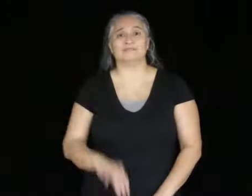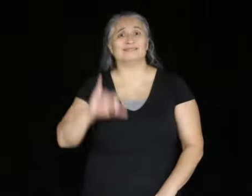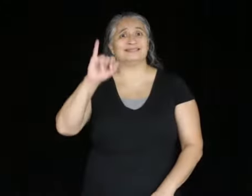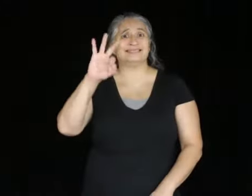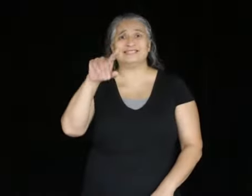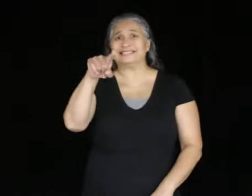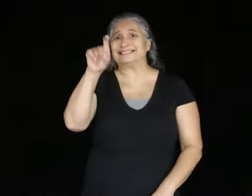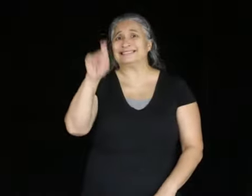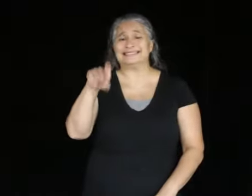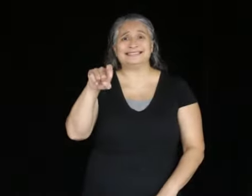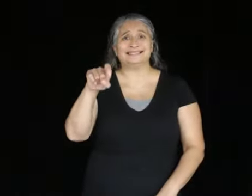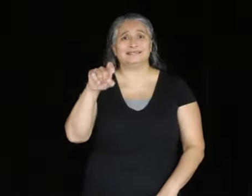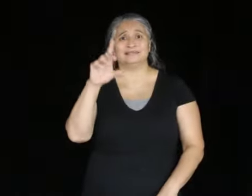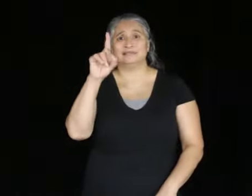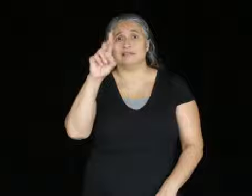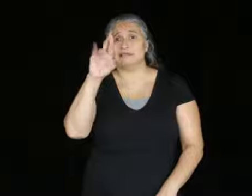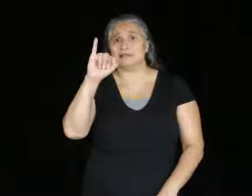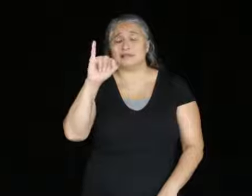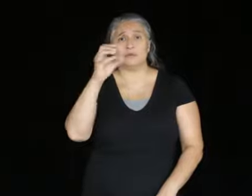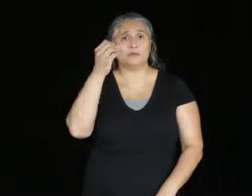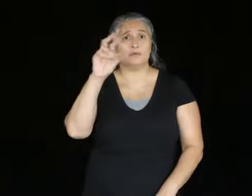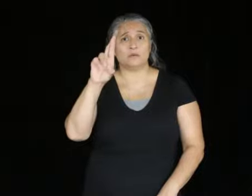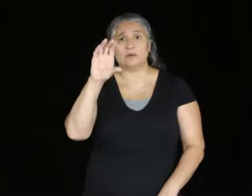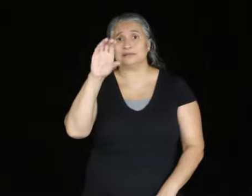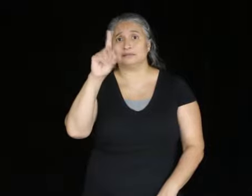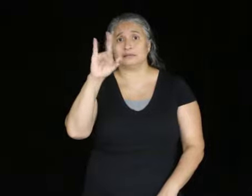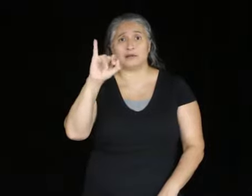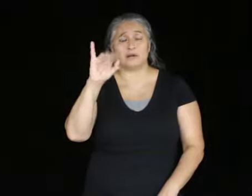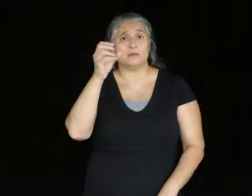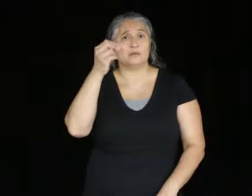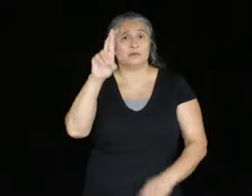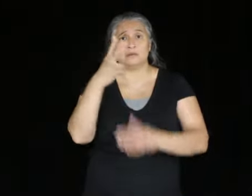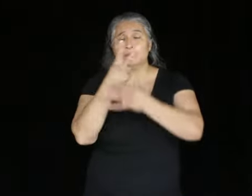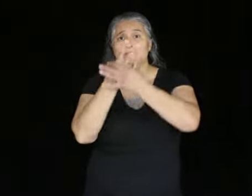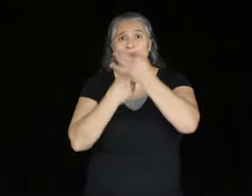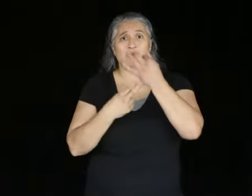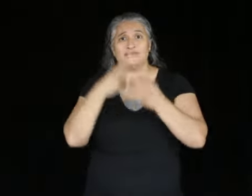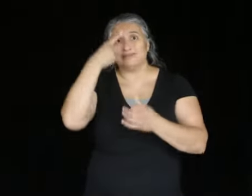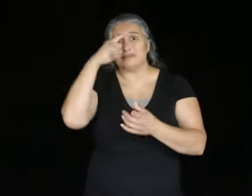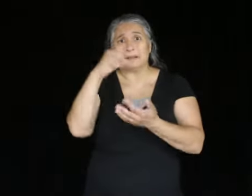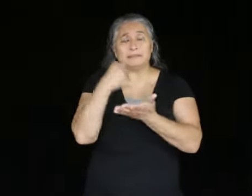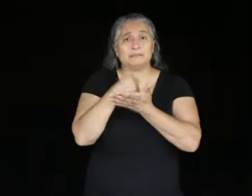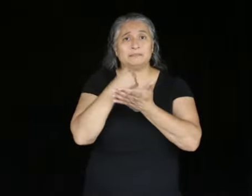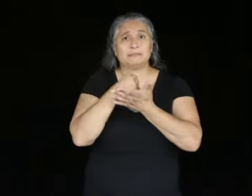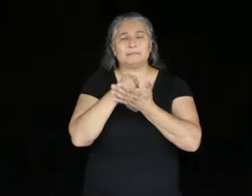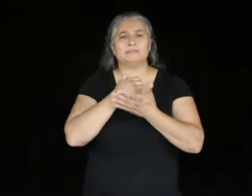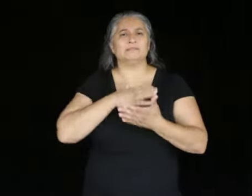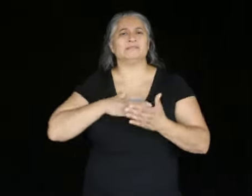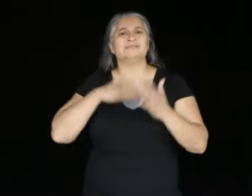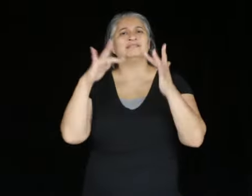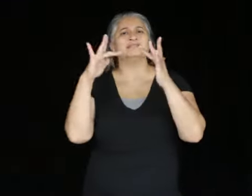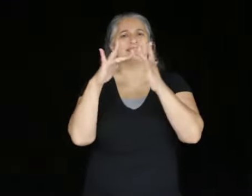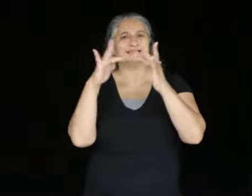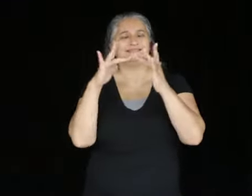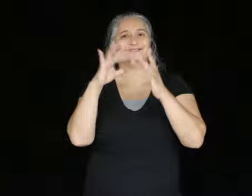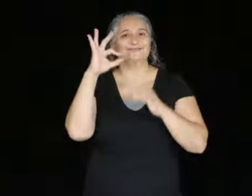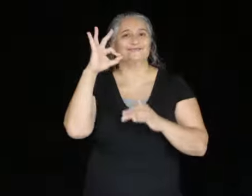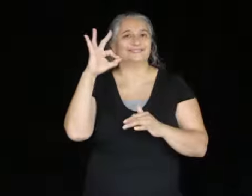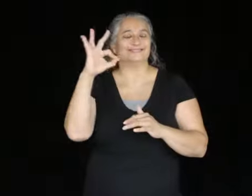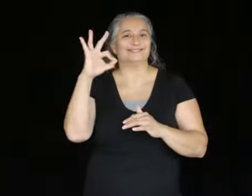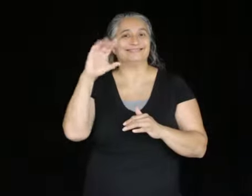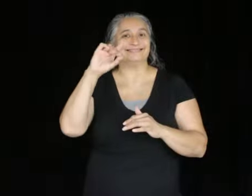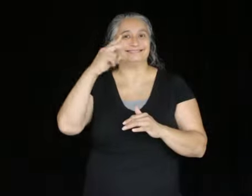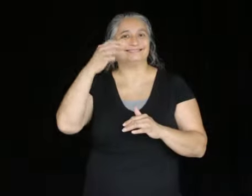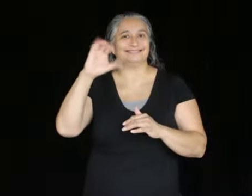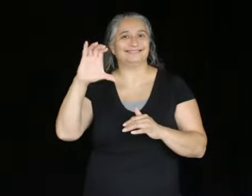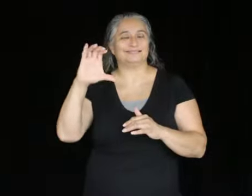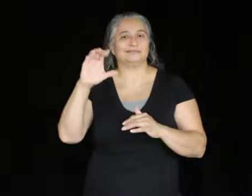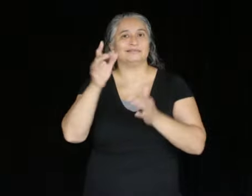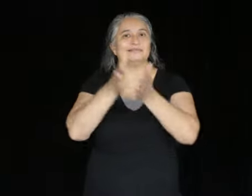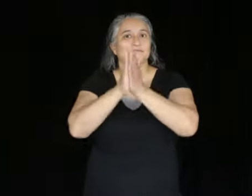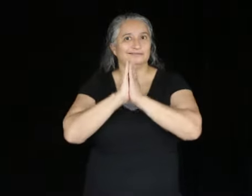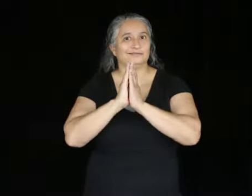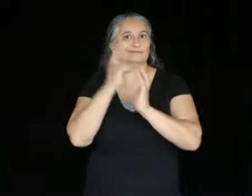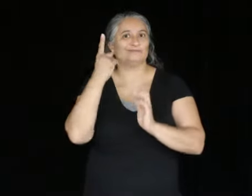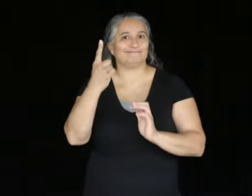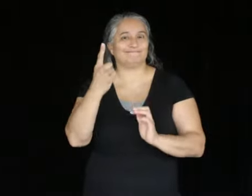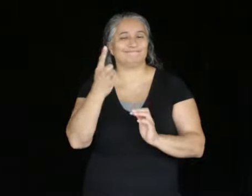If you need DRI or CDI or both, for assistance, please contact the Frenso DHHSC to make your request.